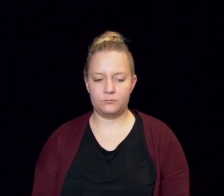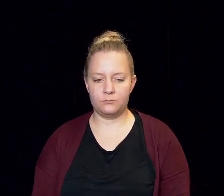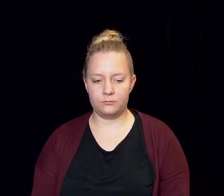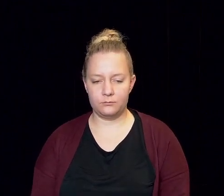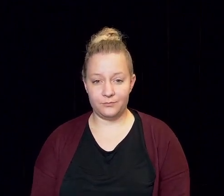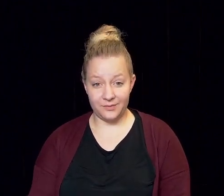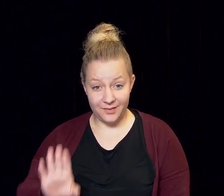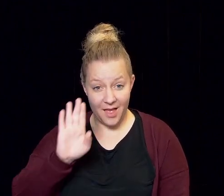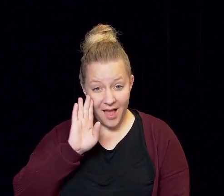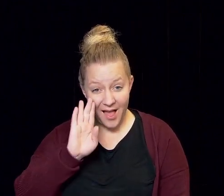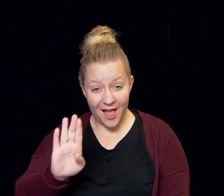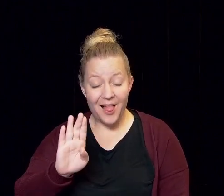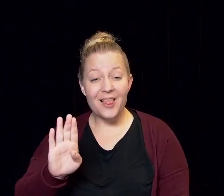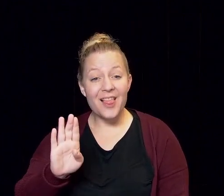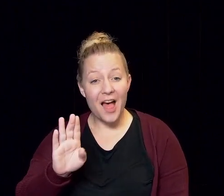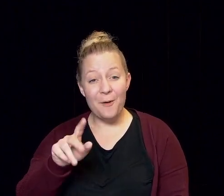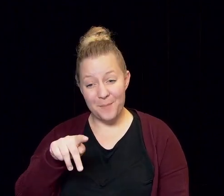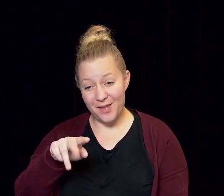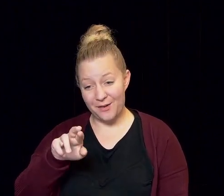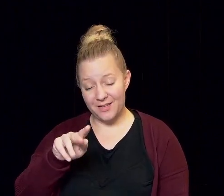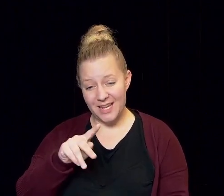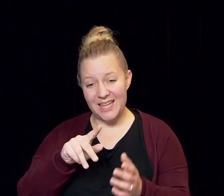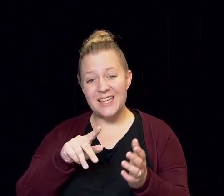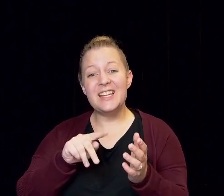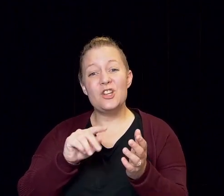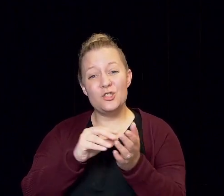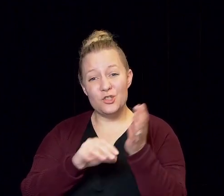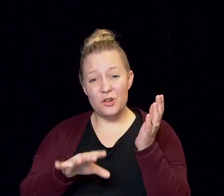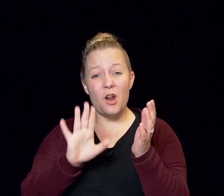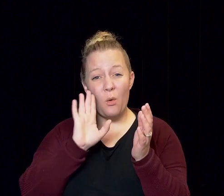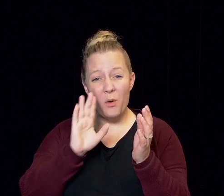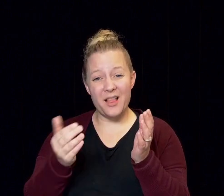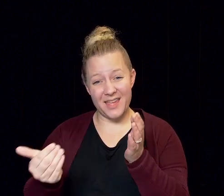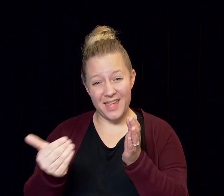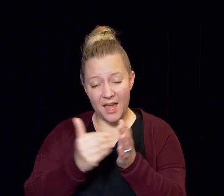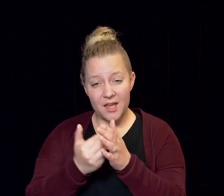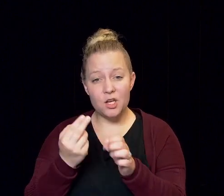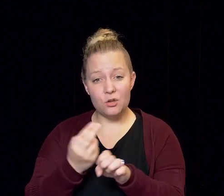Hello Prairie Trail students! We are going to continue looking at Proportional Relationships today.